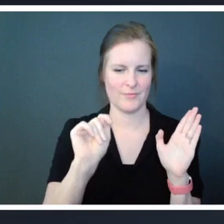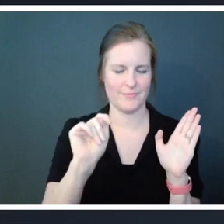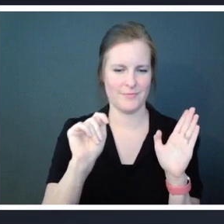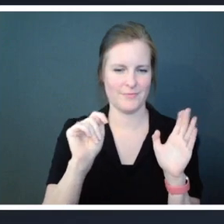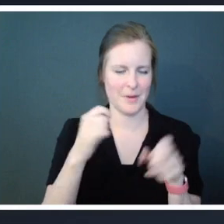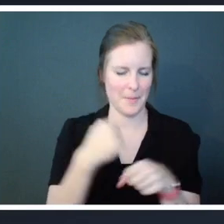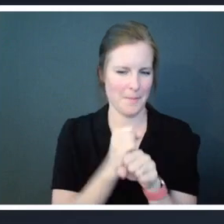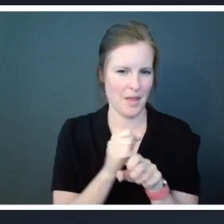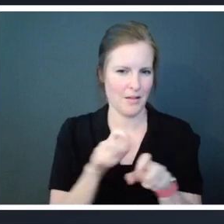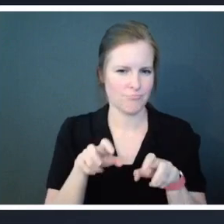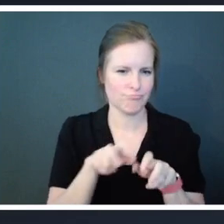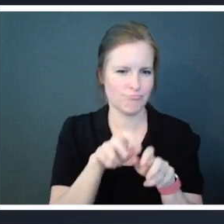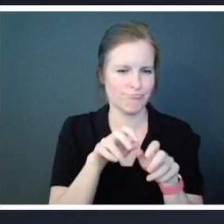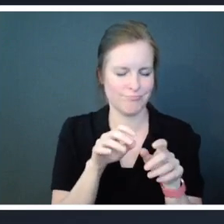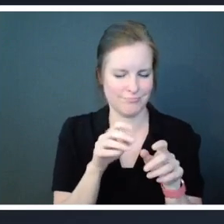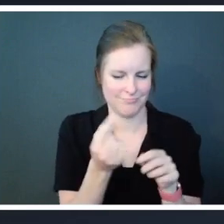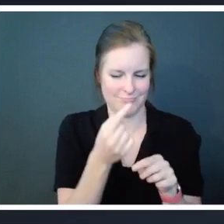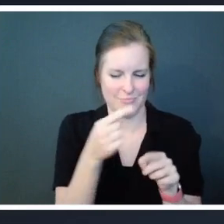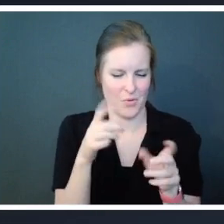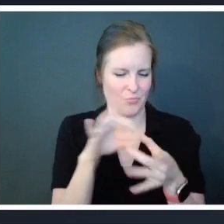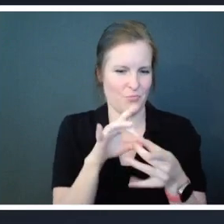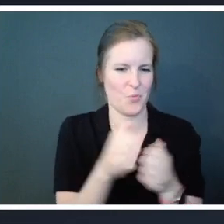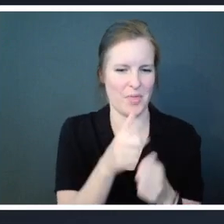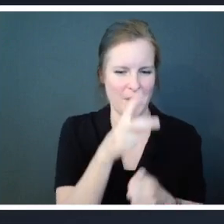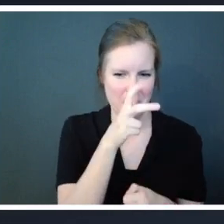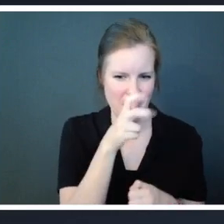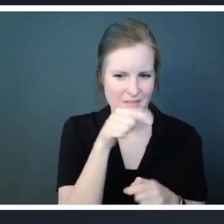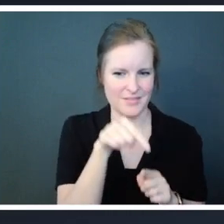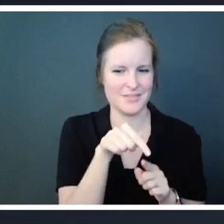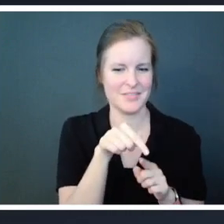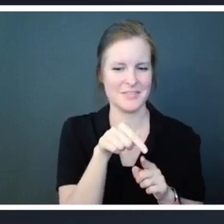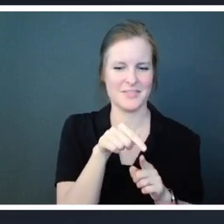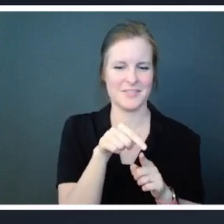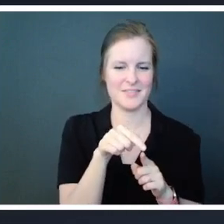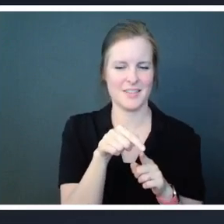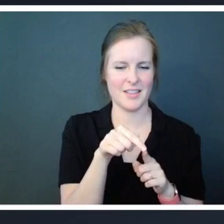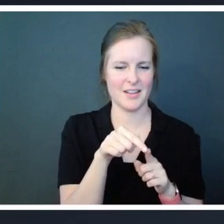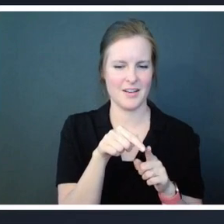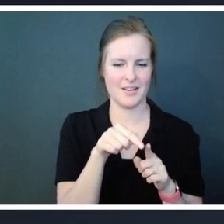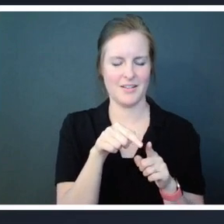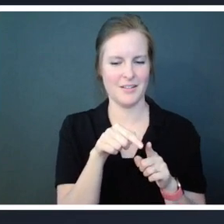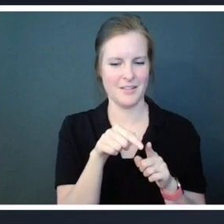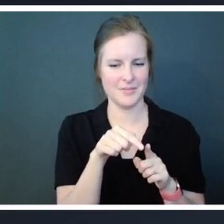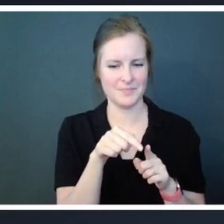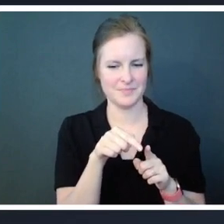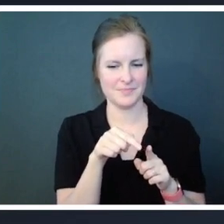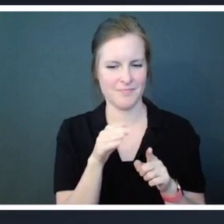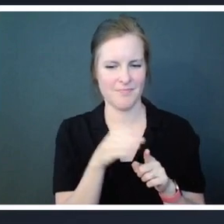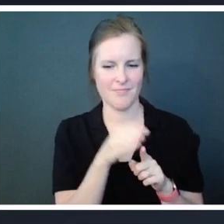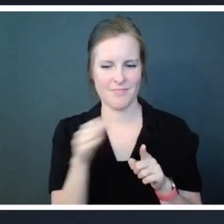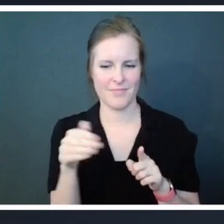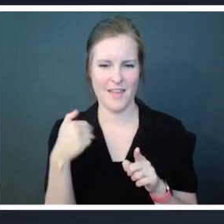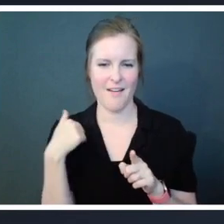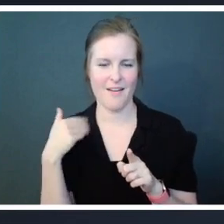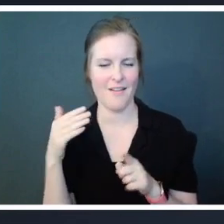in the exhibition or is in the exhibition. And there was also a leaf rubbing activity to teach